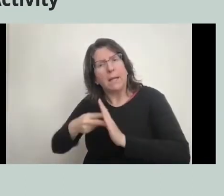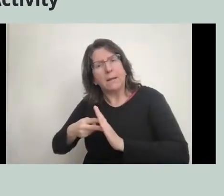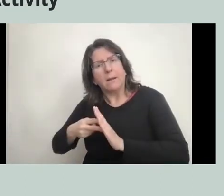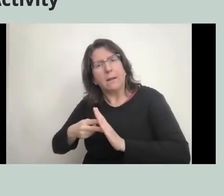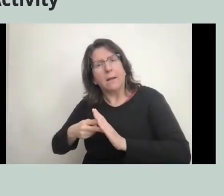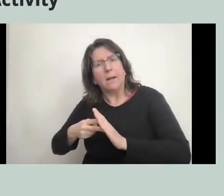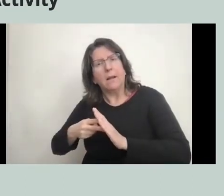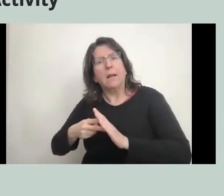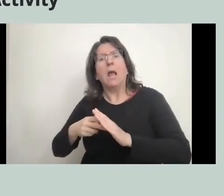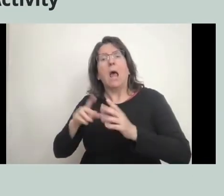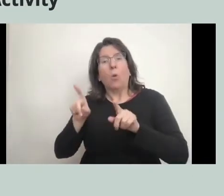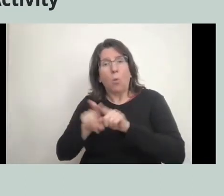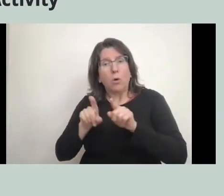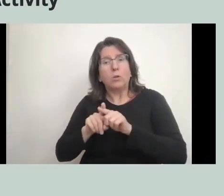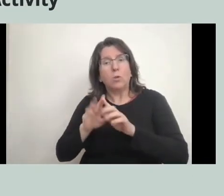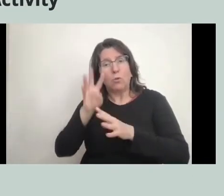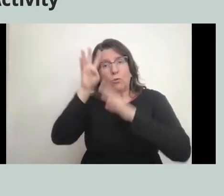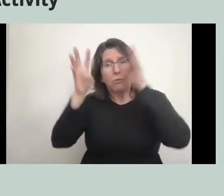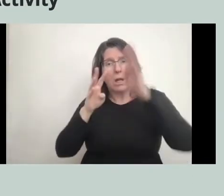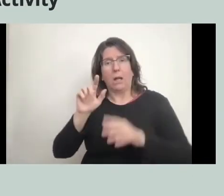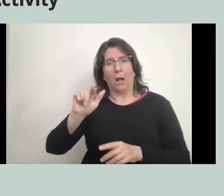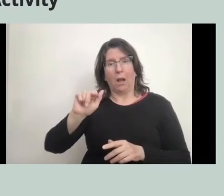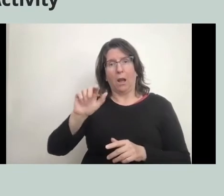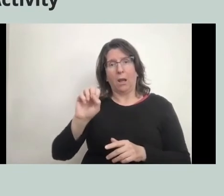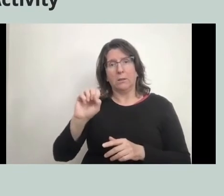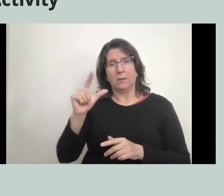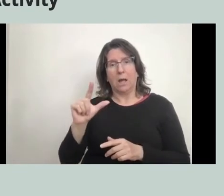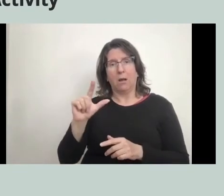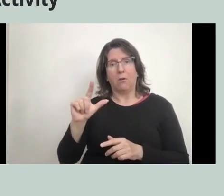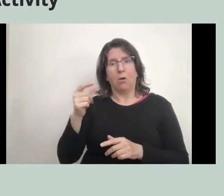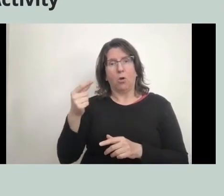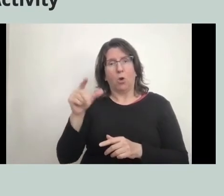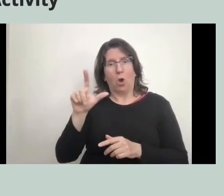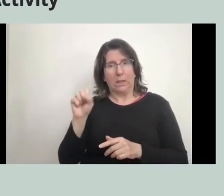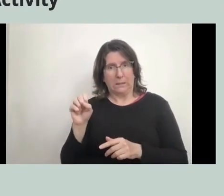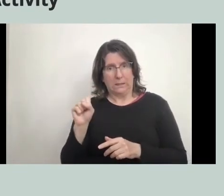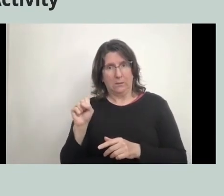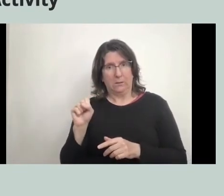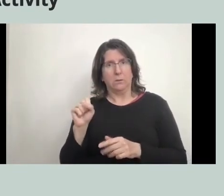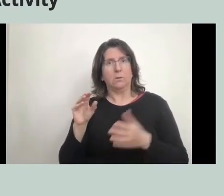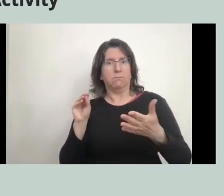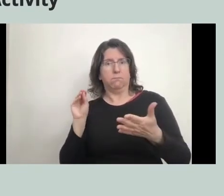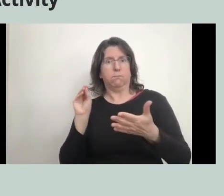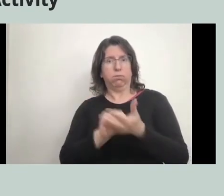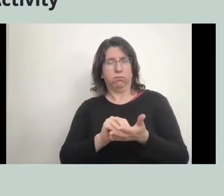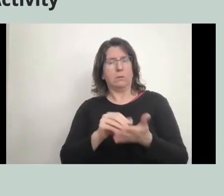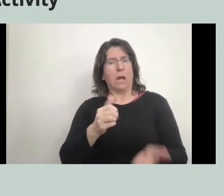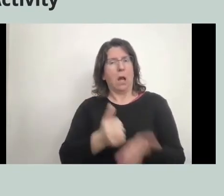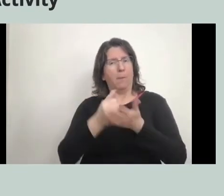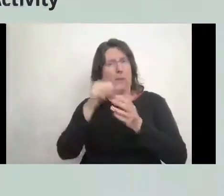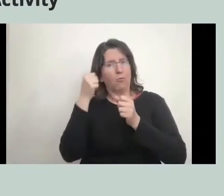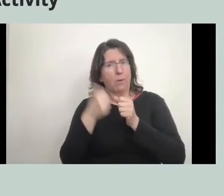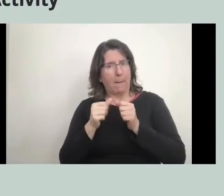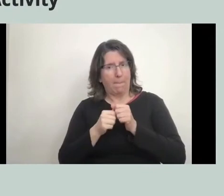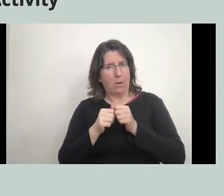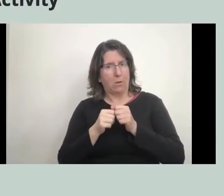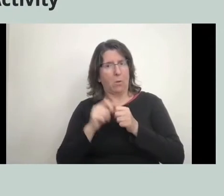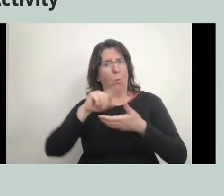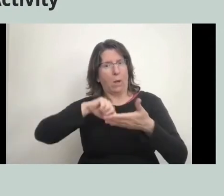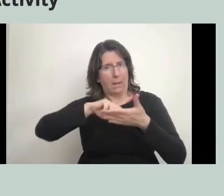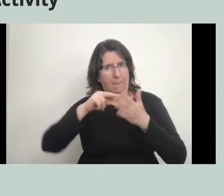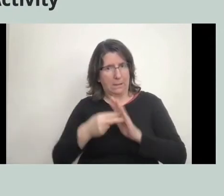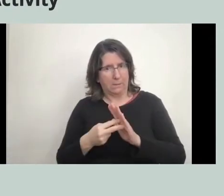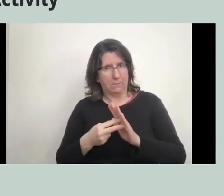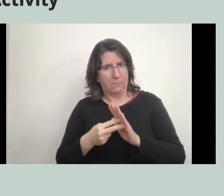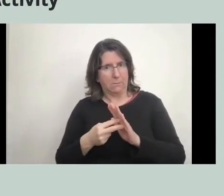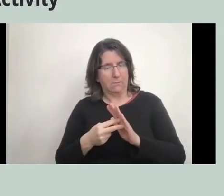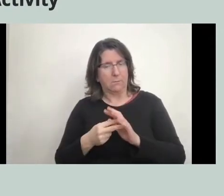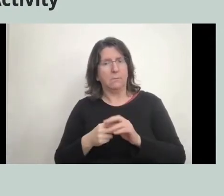and figure out what they mean. The students had to insert ASL glosses as a mnemonic for the removed items.